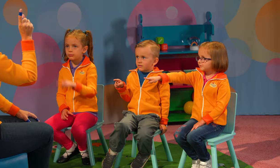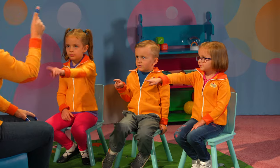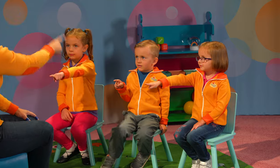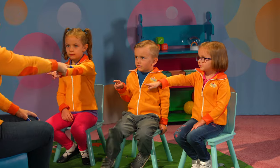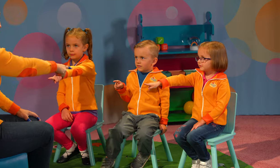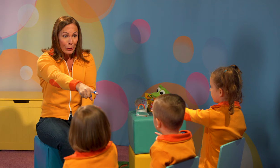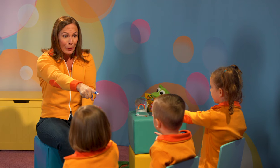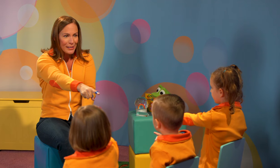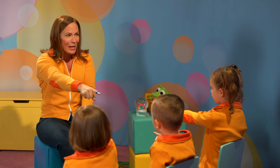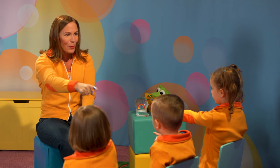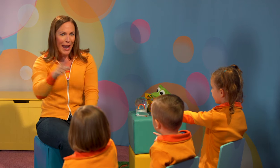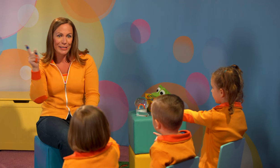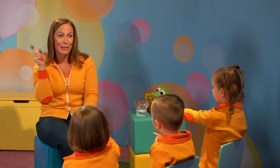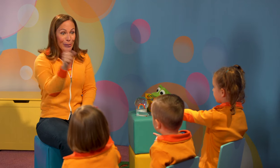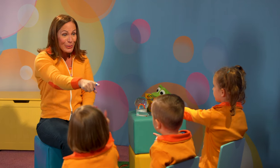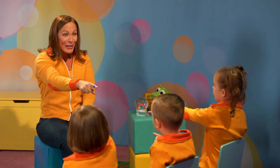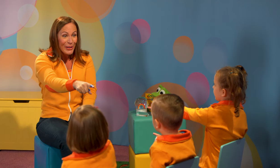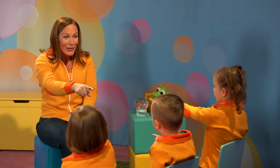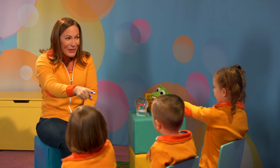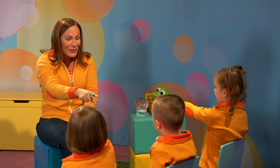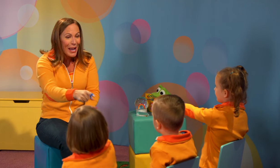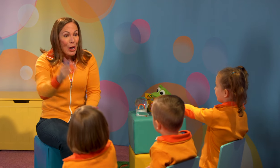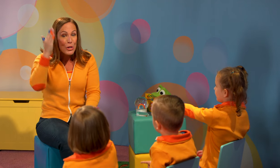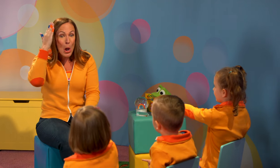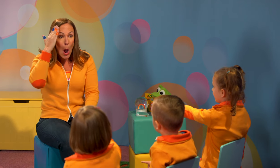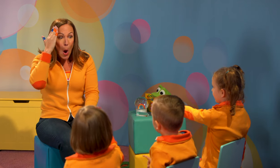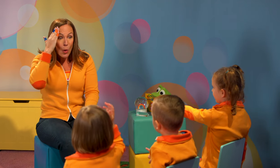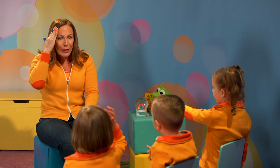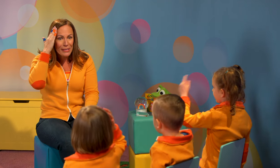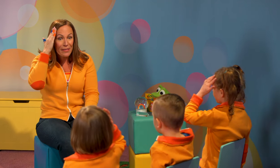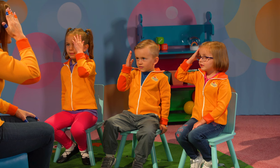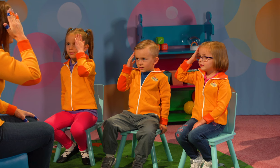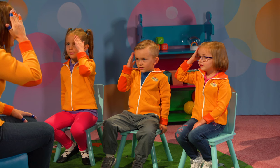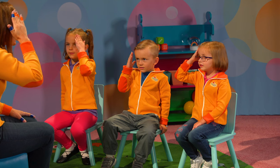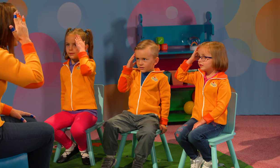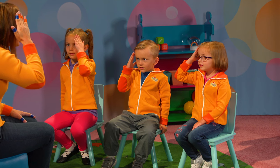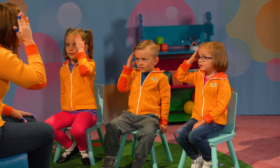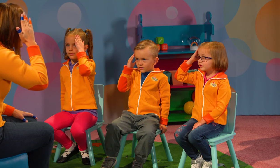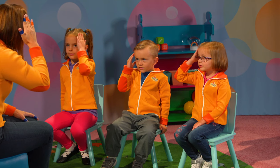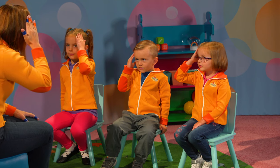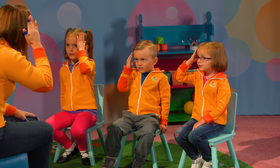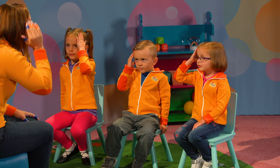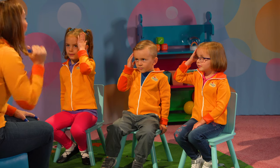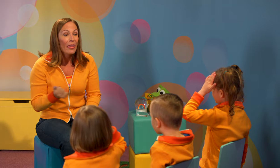So “do you…” That's how you ask, “do you know…” Because the things you know, you keep in your head,